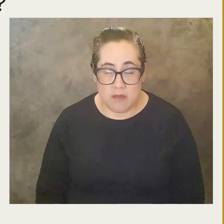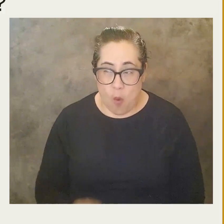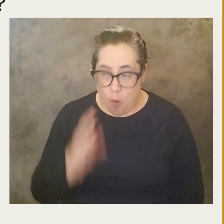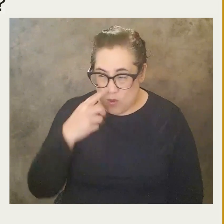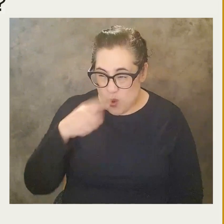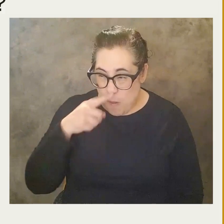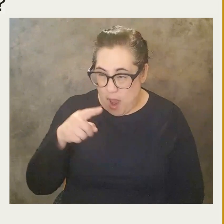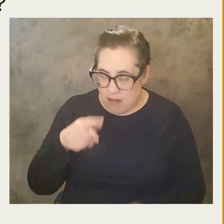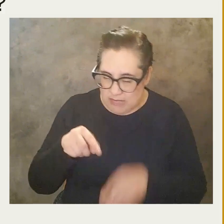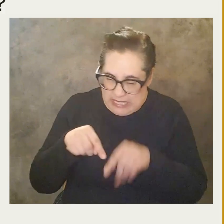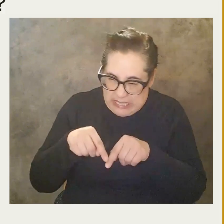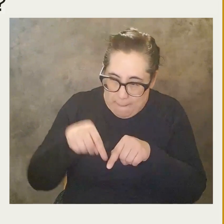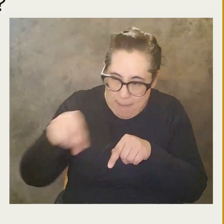Would you mind stepping back a little?